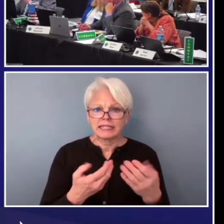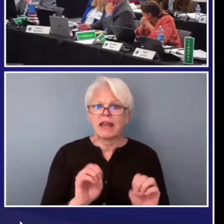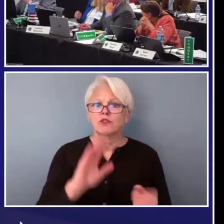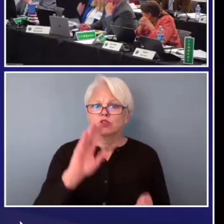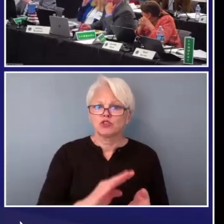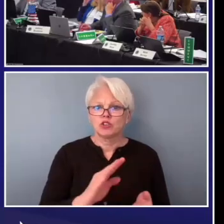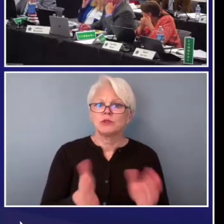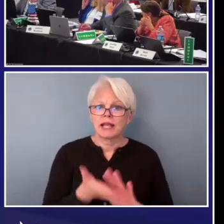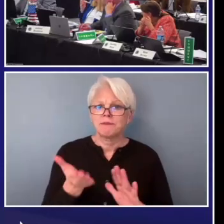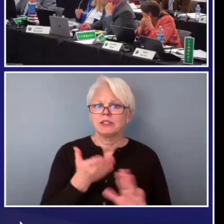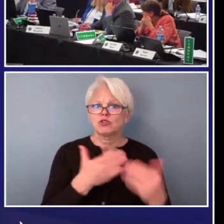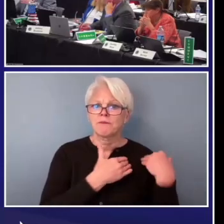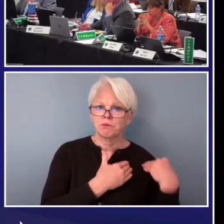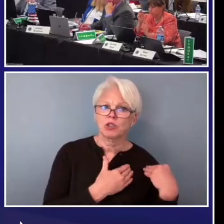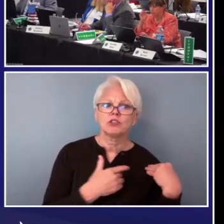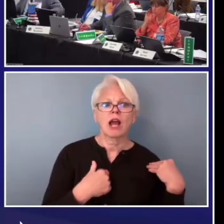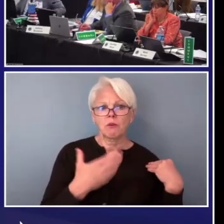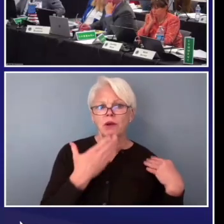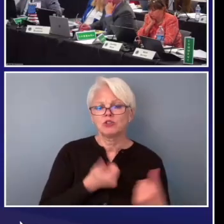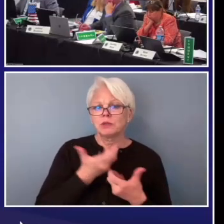areas, so I just wanted to express appreciation for that. And I think that's always a worthy goal.